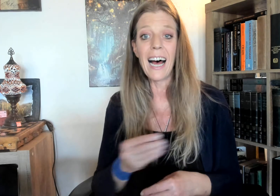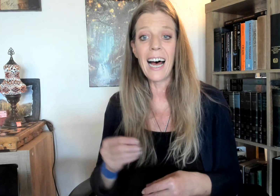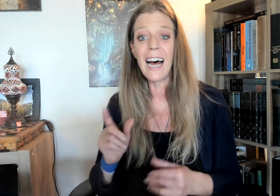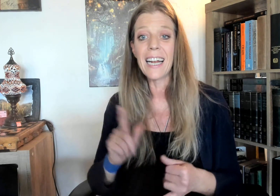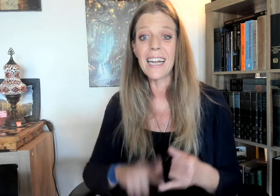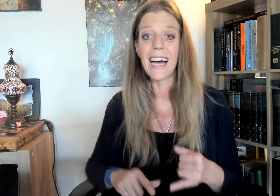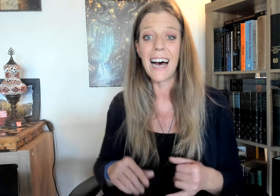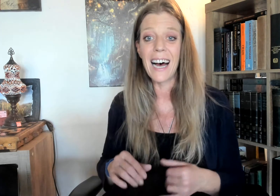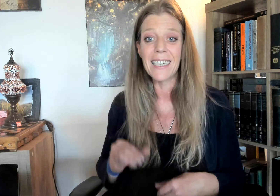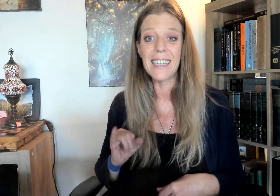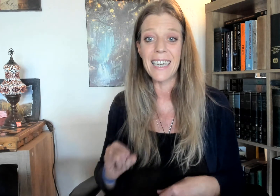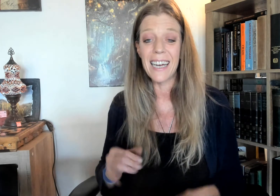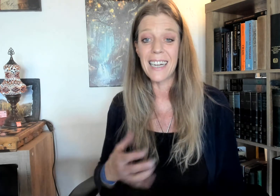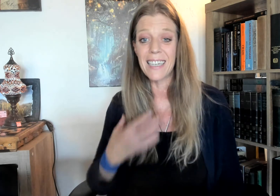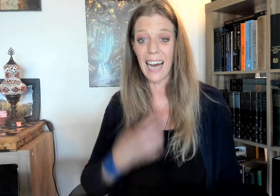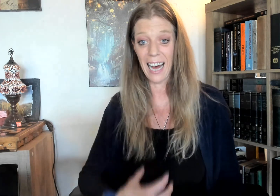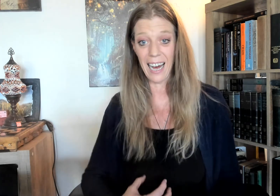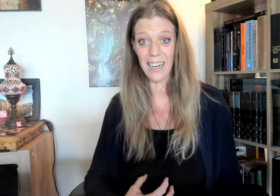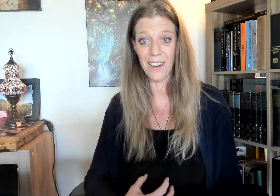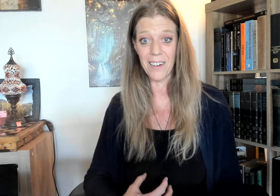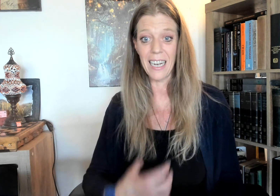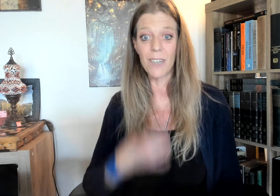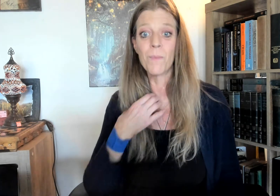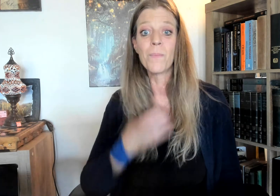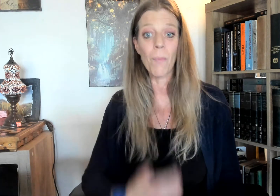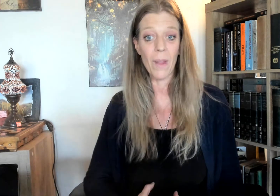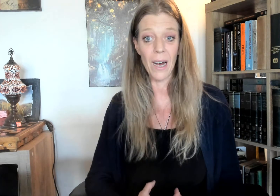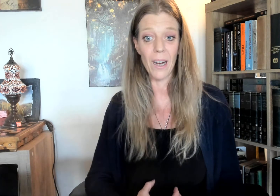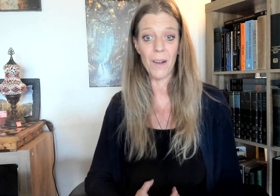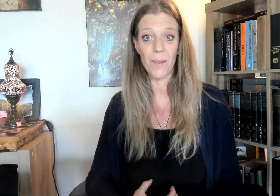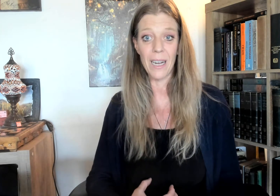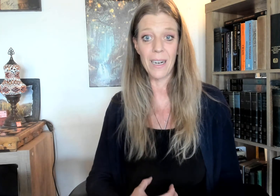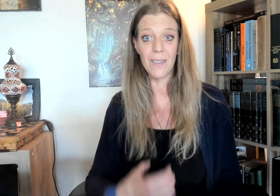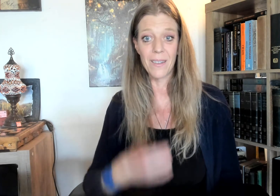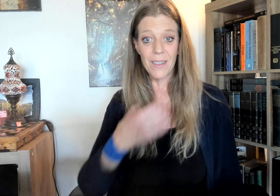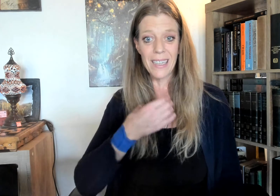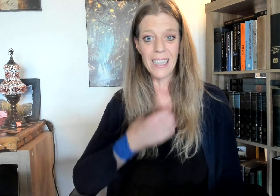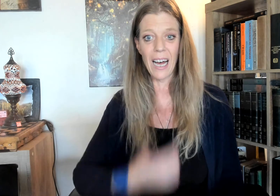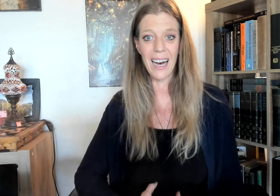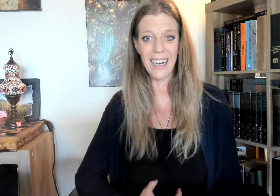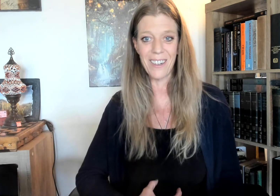And last is HUNGRY. HUNGRY. HUNGRY.